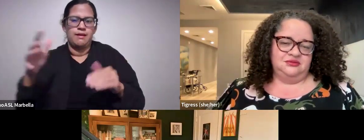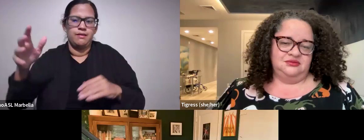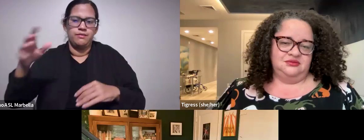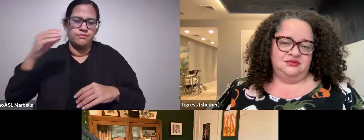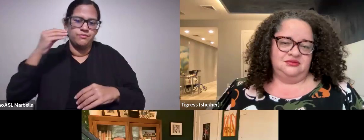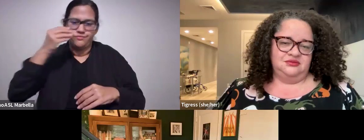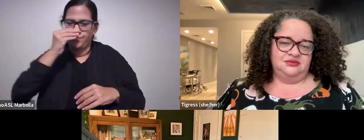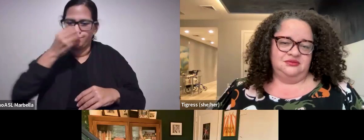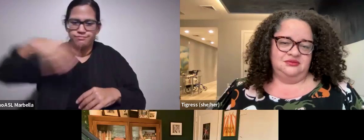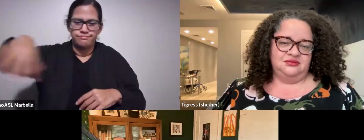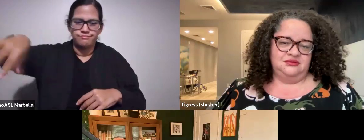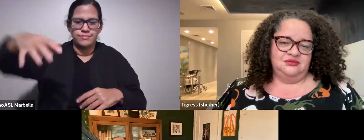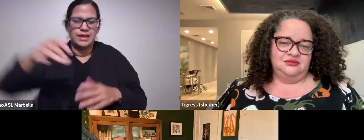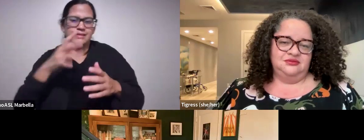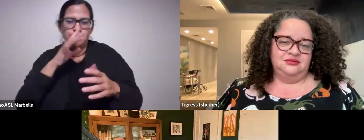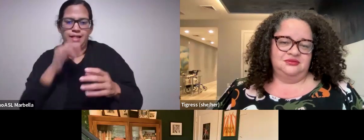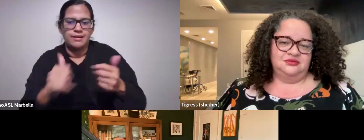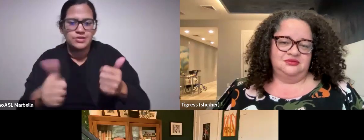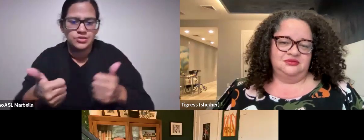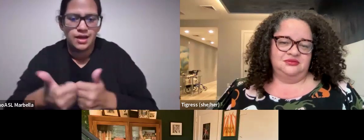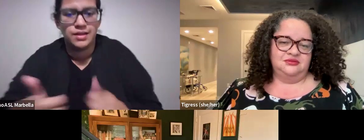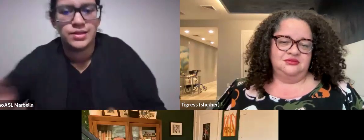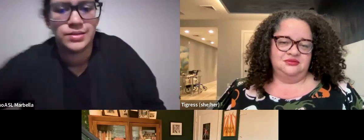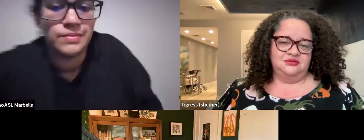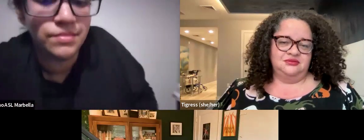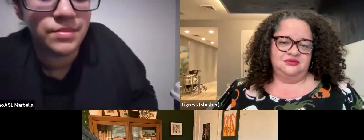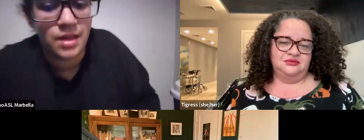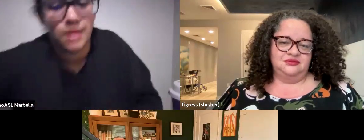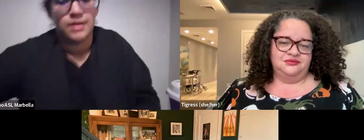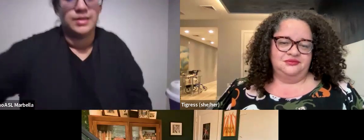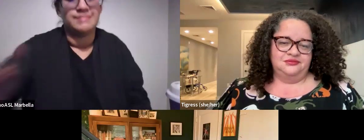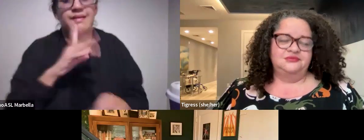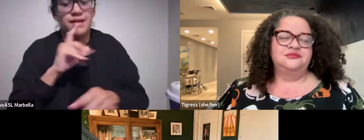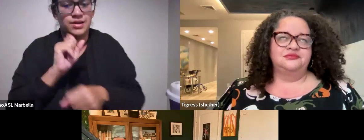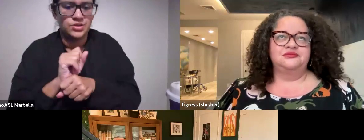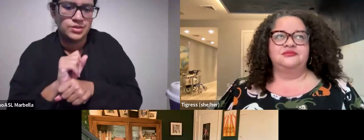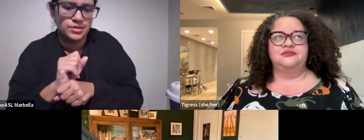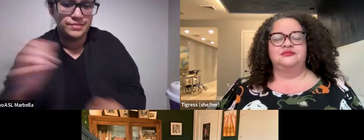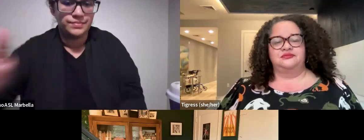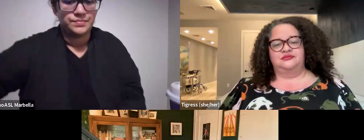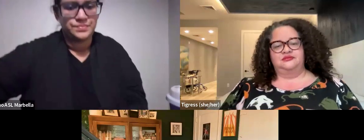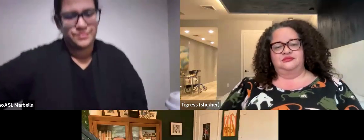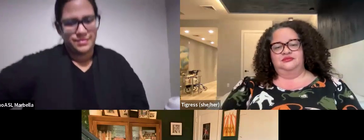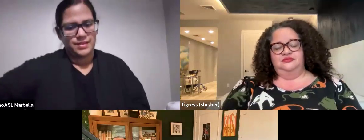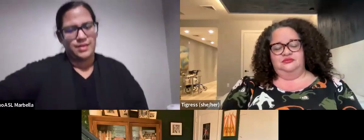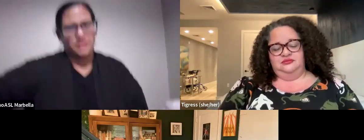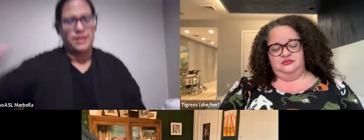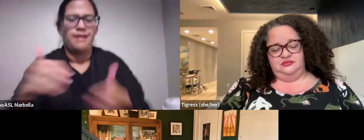from a challenge. It's actually shoring up that are really helpful. And the other thing that I think folks lose sight of,